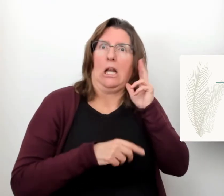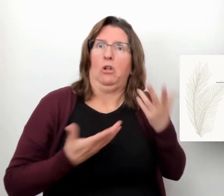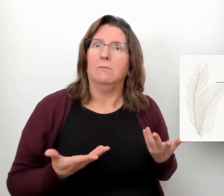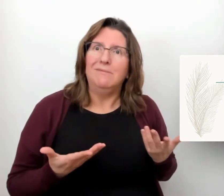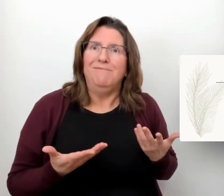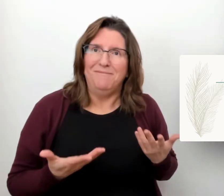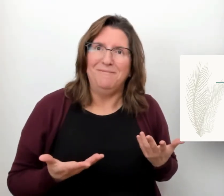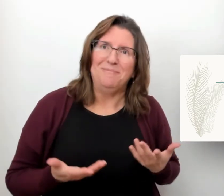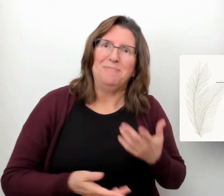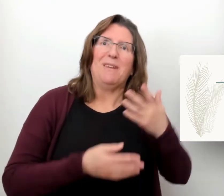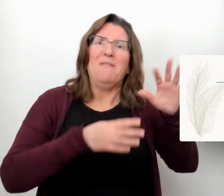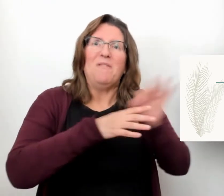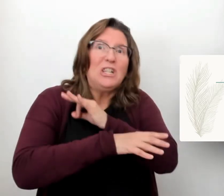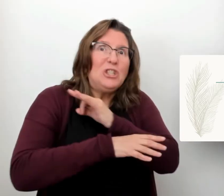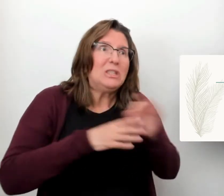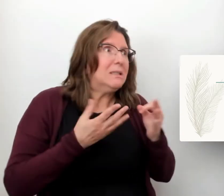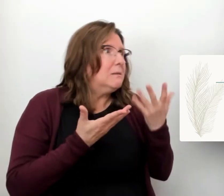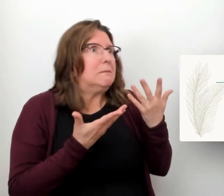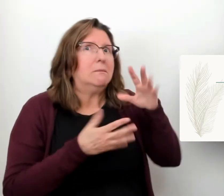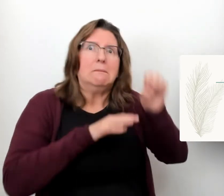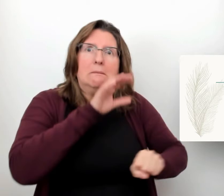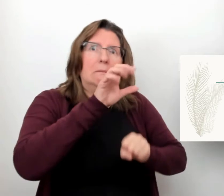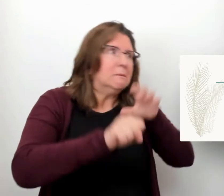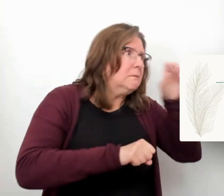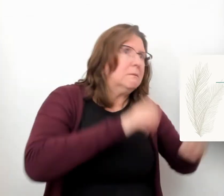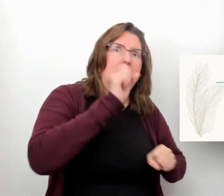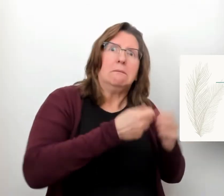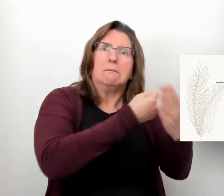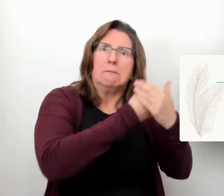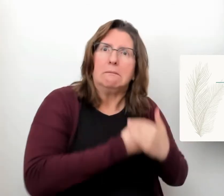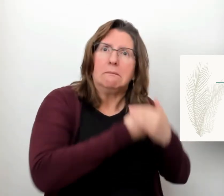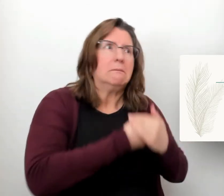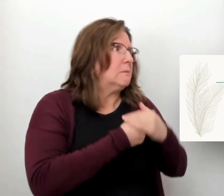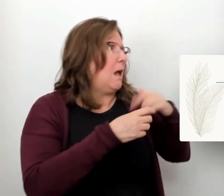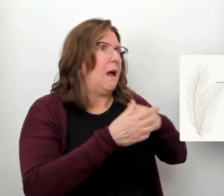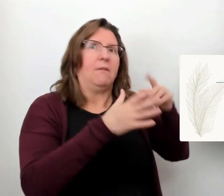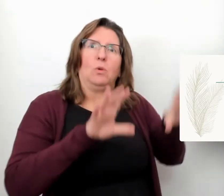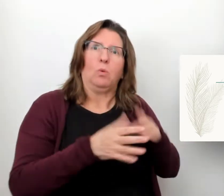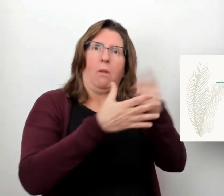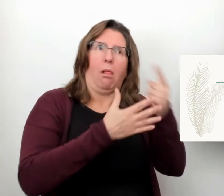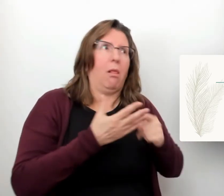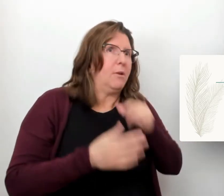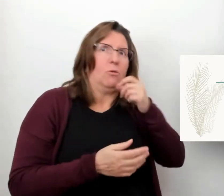What's so bad about the hearing world? Well . . . we can't hear! That world functions as if everyone CAN hear.